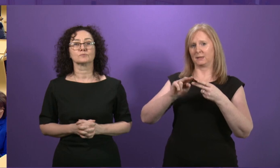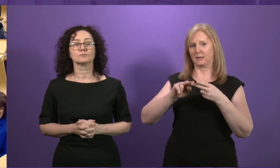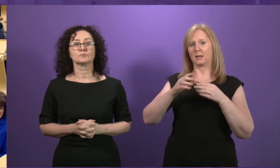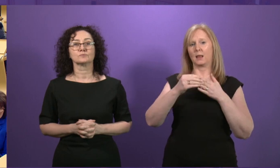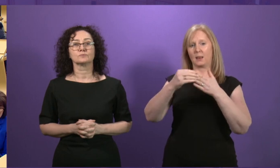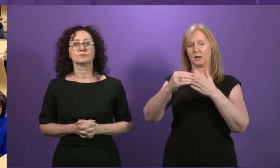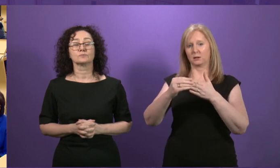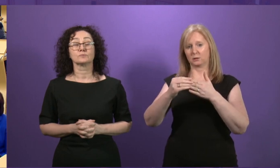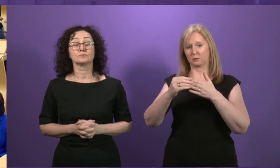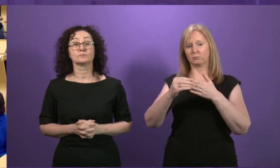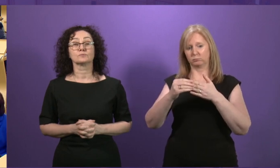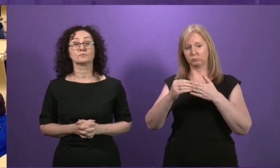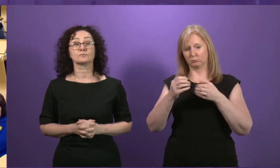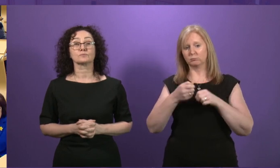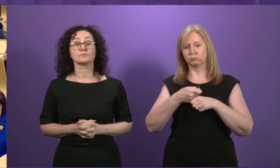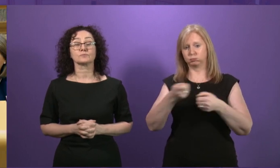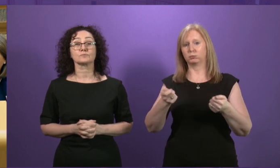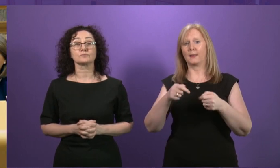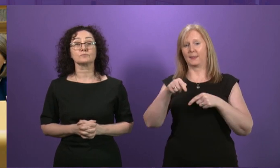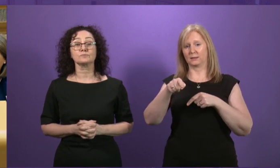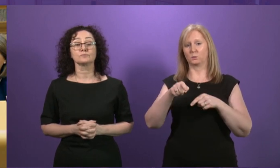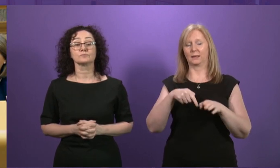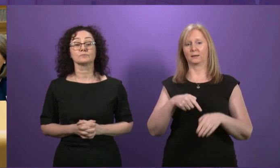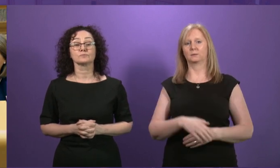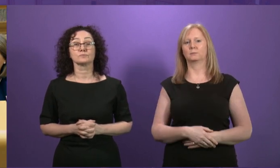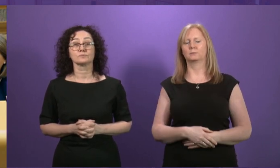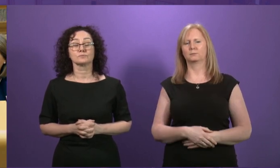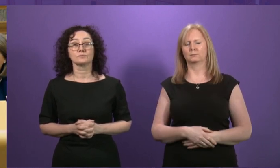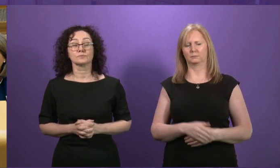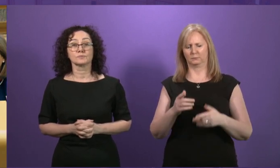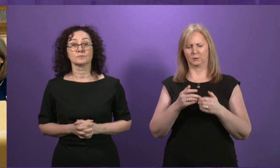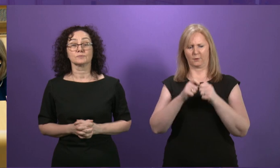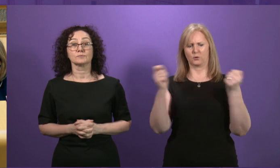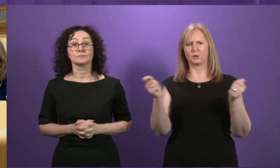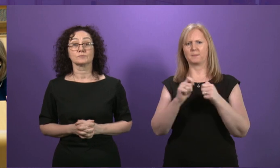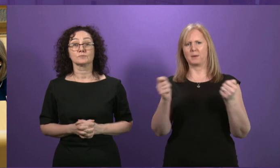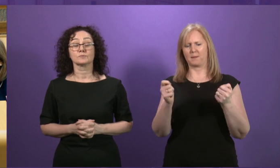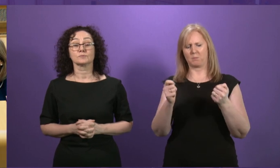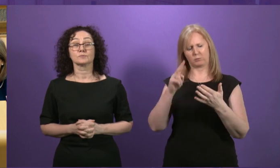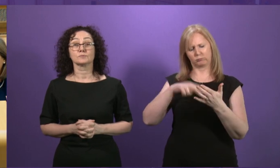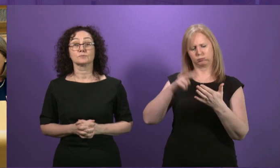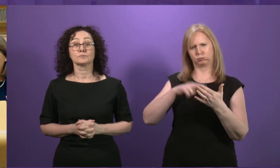Worse still, today we read in the papers that the First Minister’s deputy is also plotting